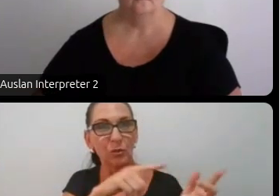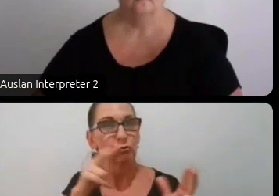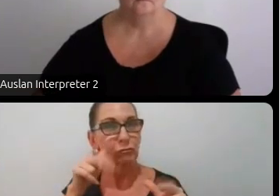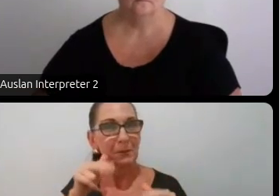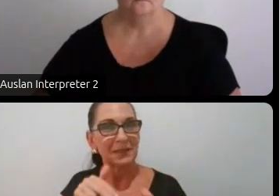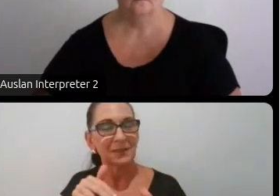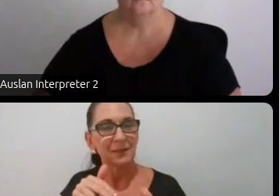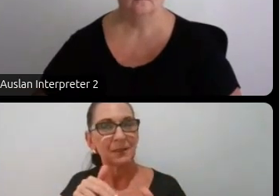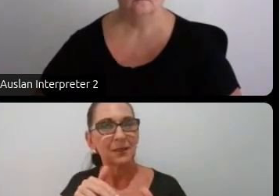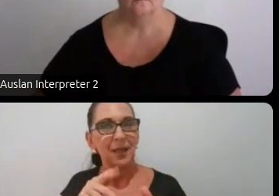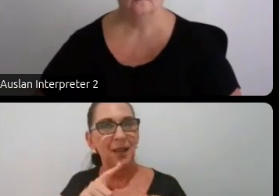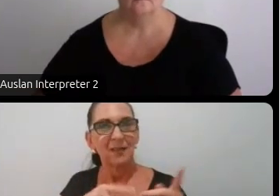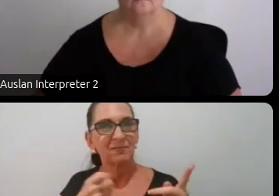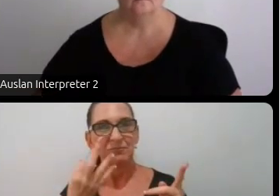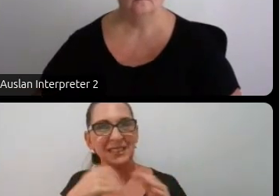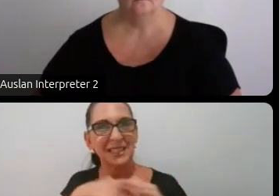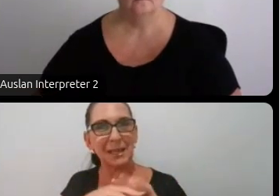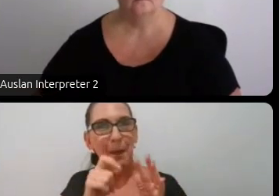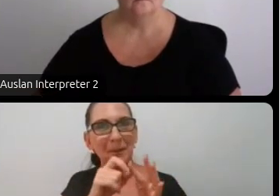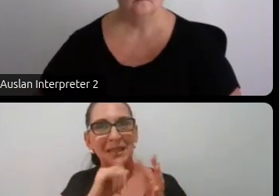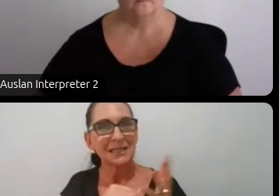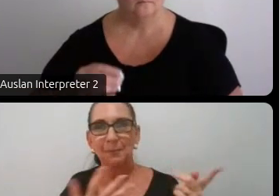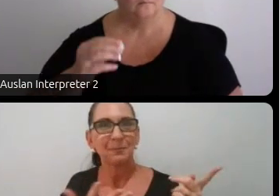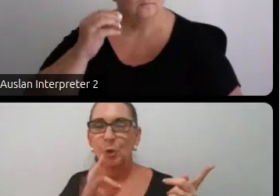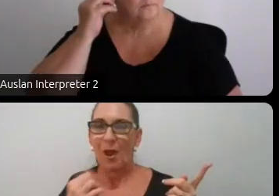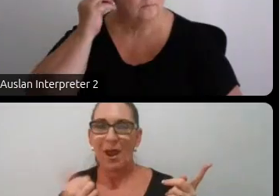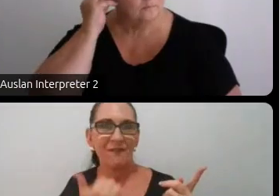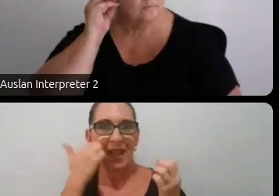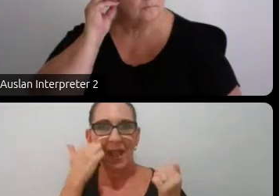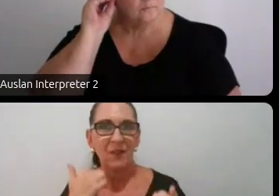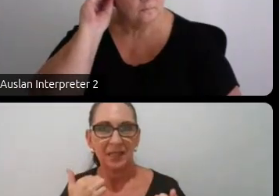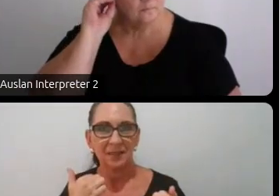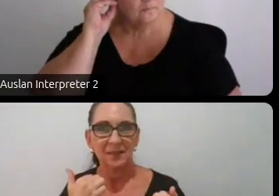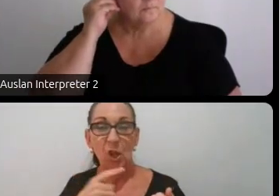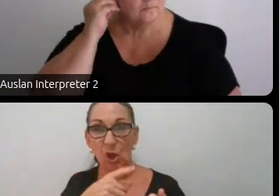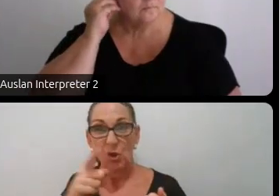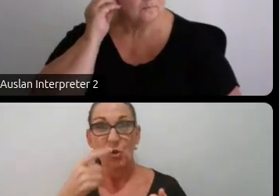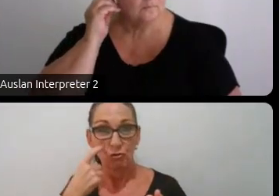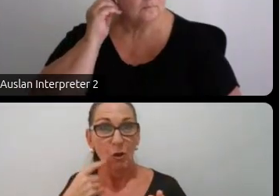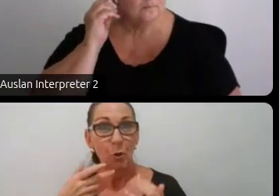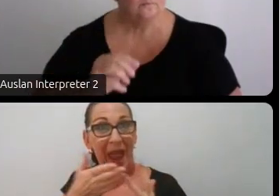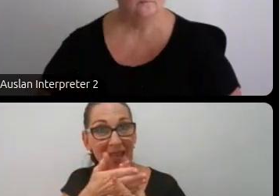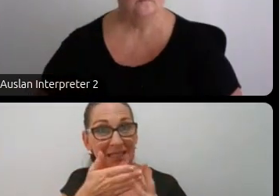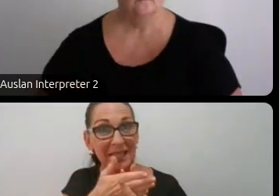system isn't sufficient. So if you can in theory access that treatment in the public system then